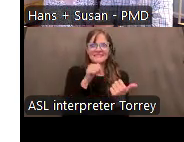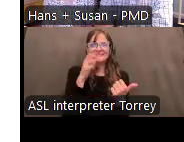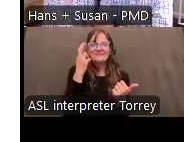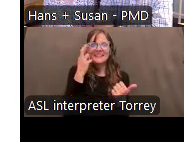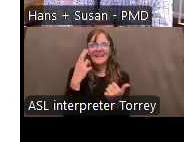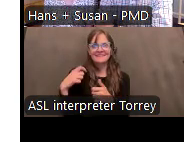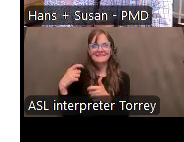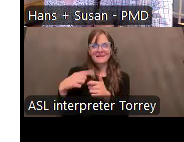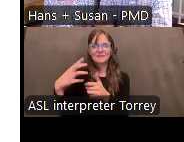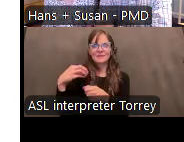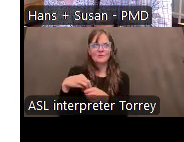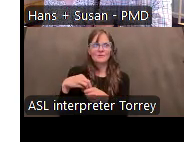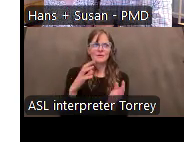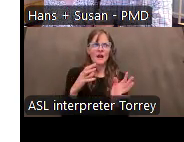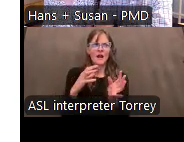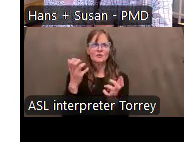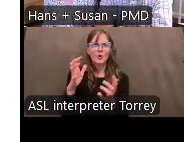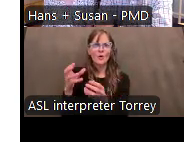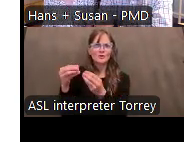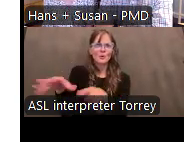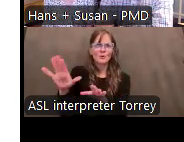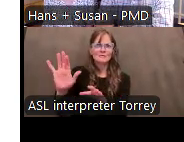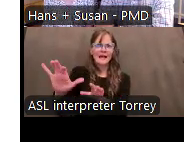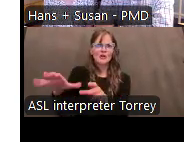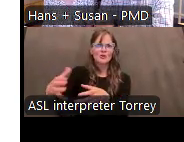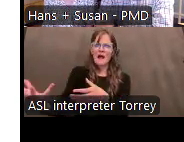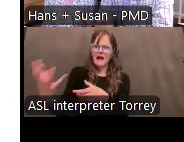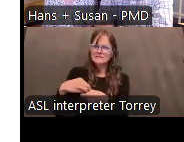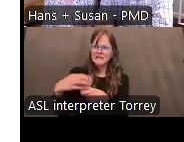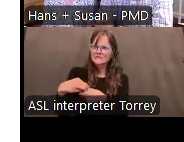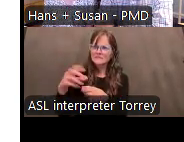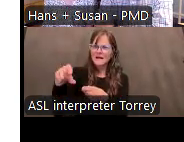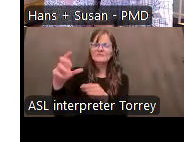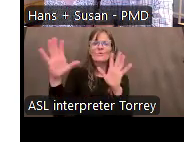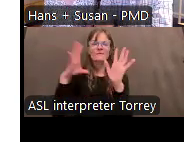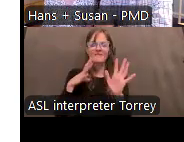And we're always just looking for continuous improvement on how we can do better